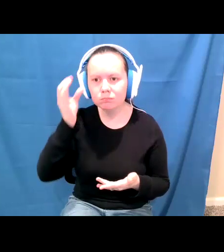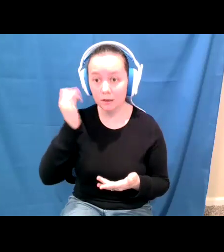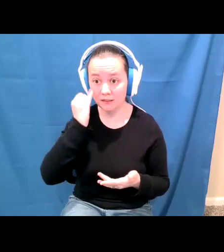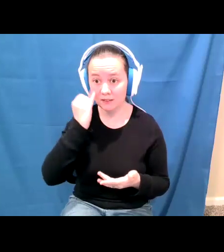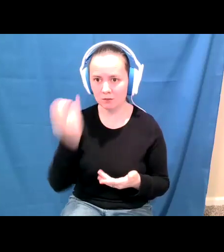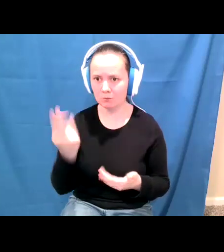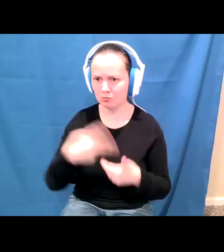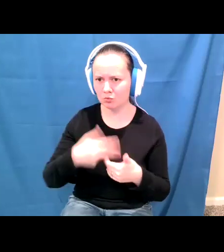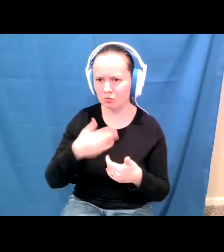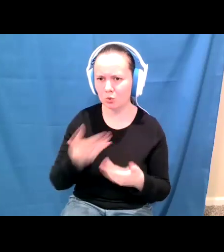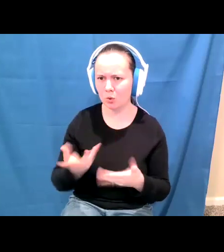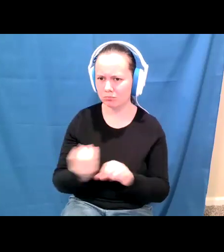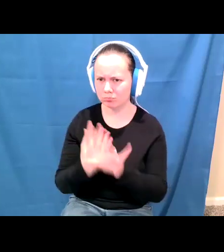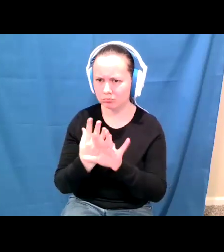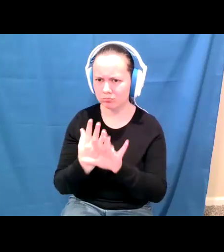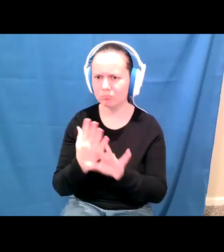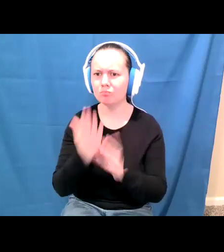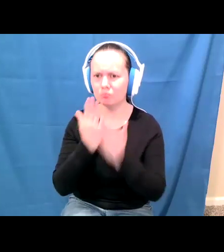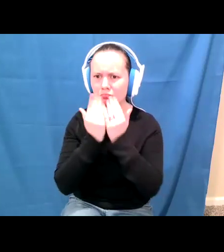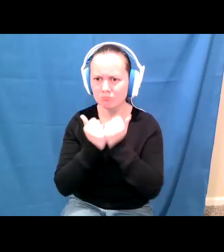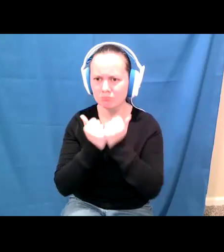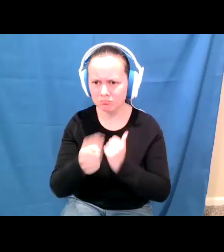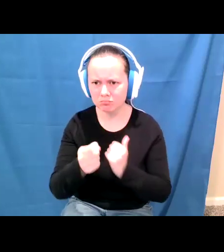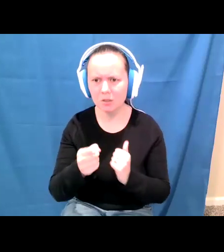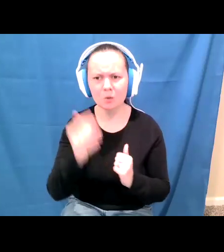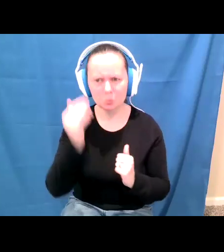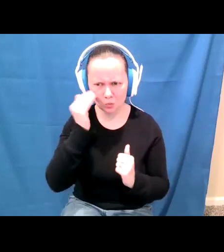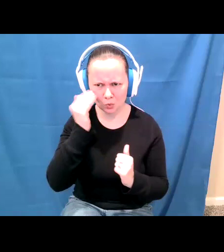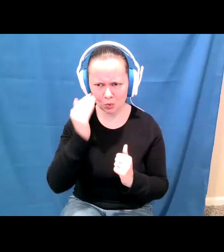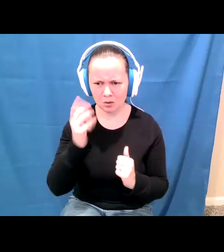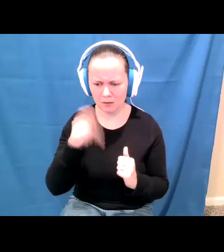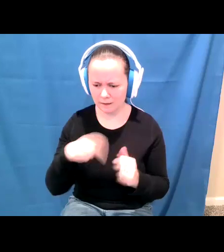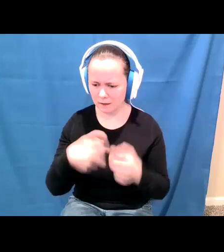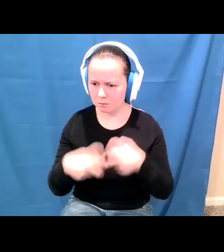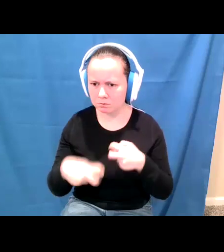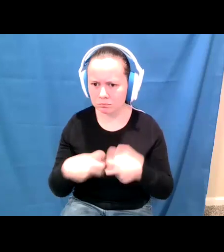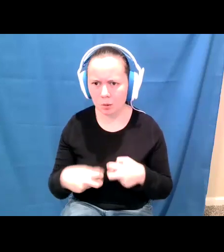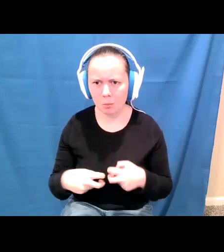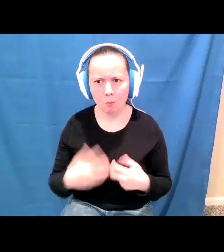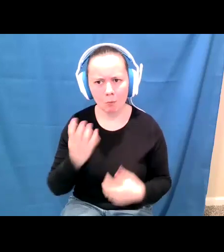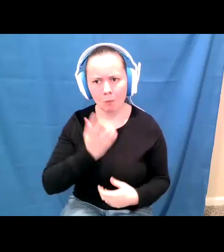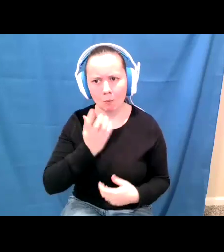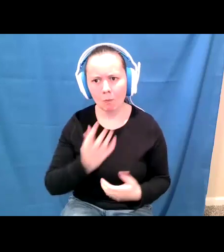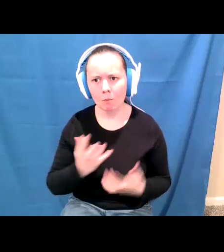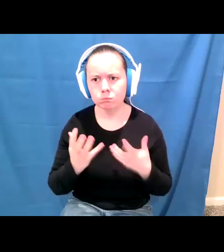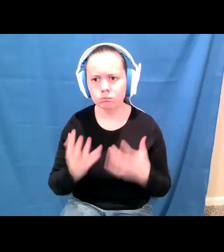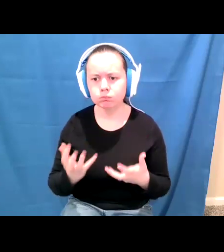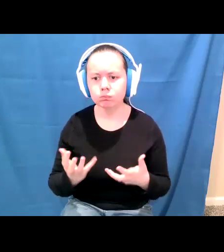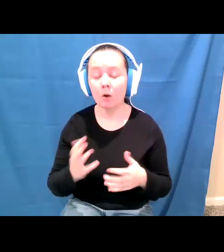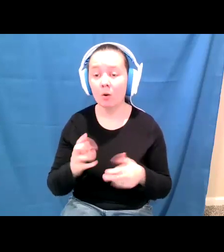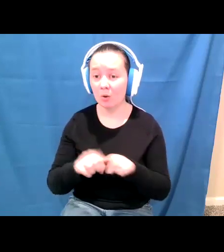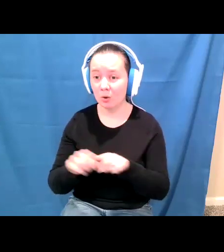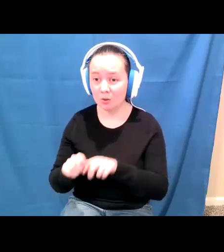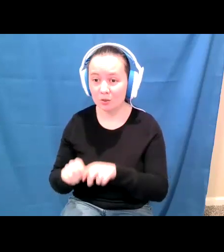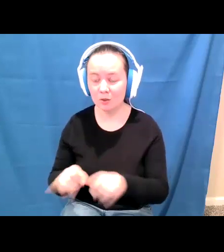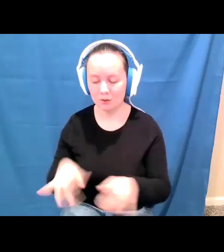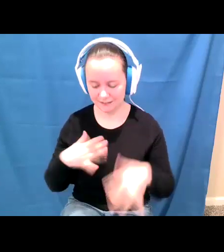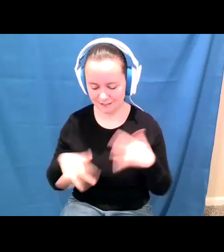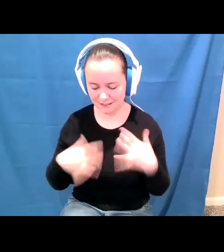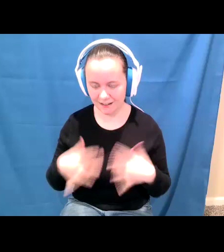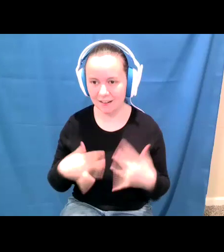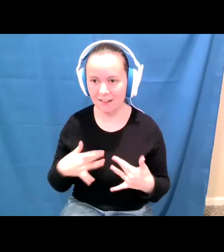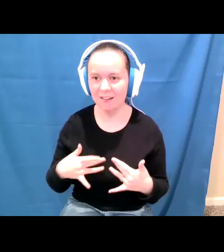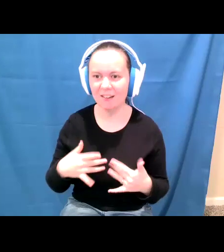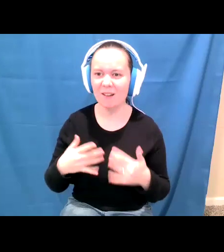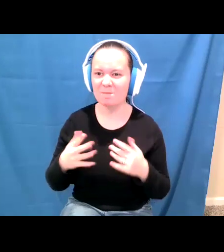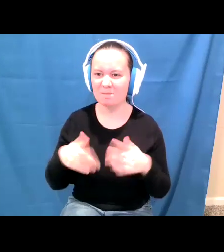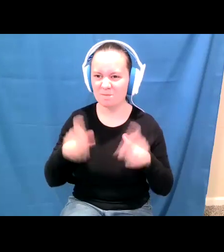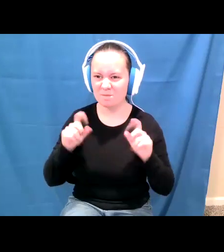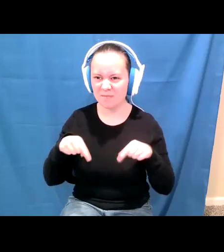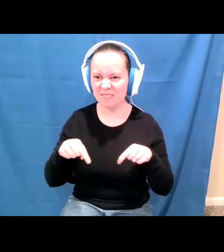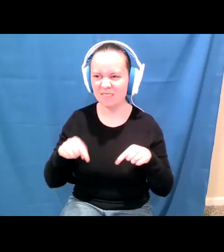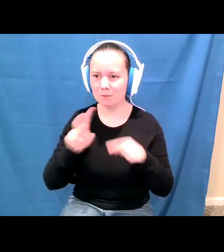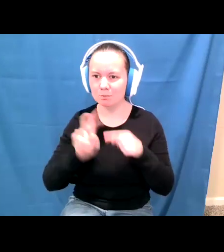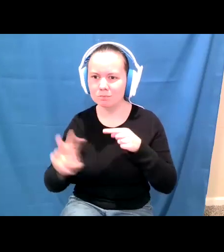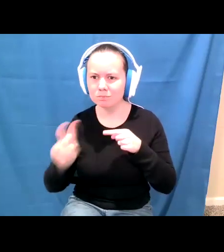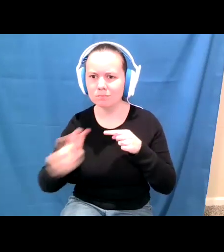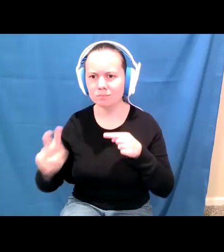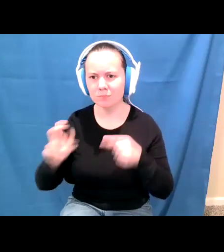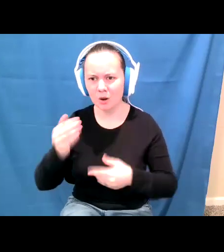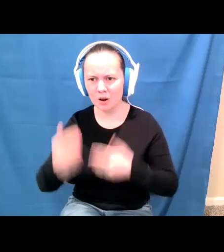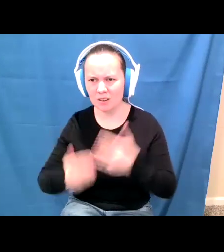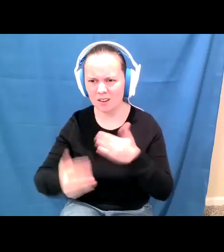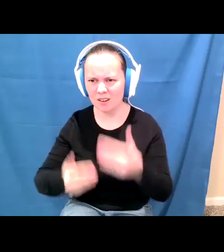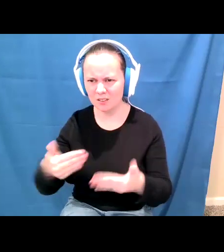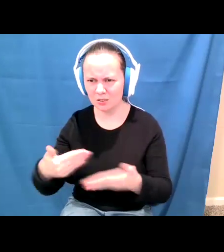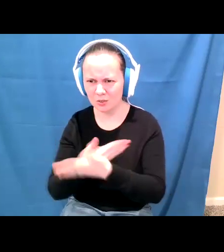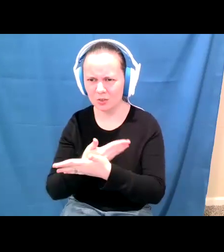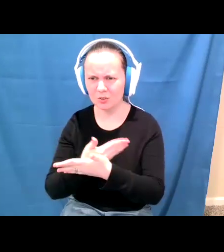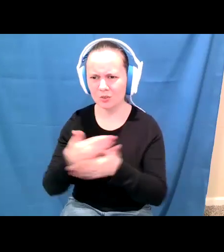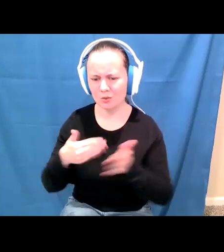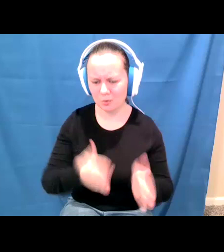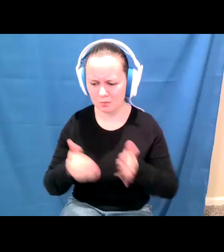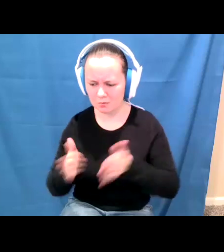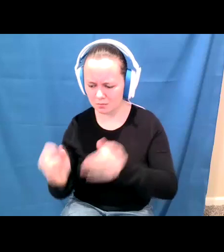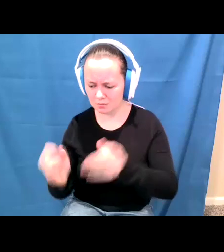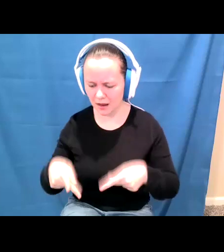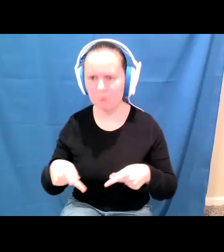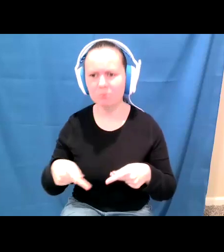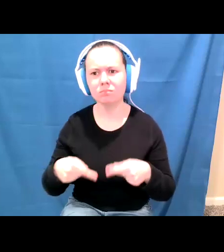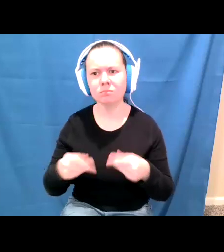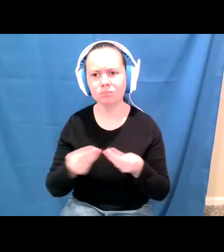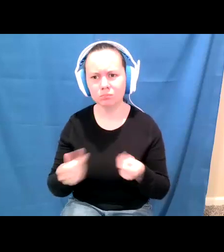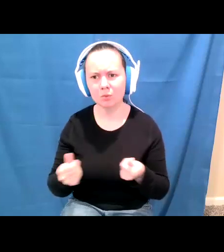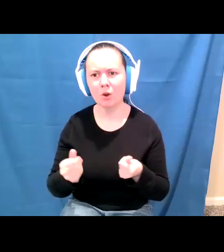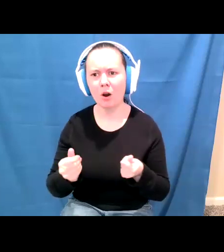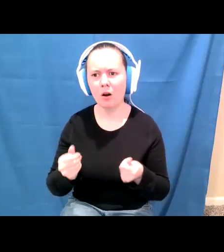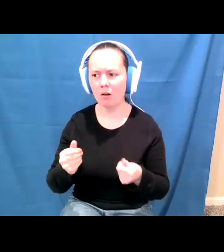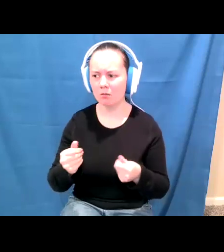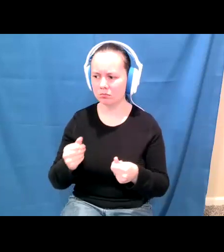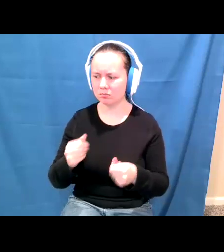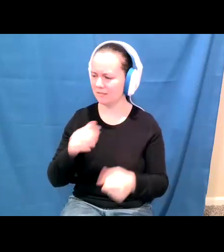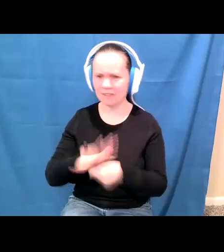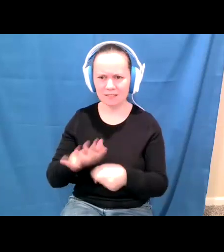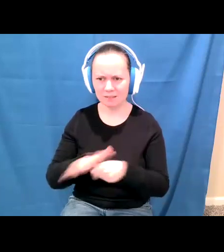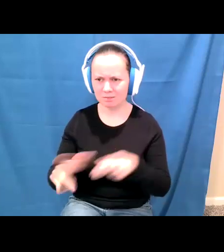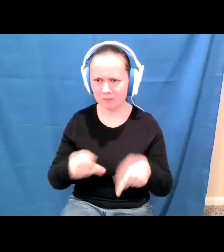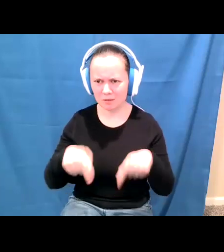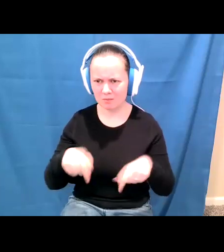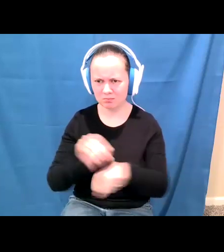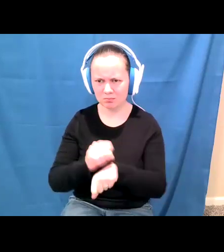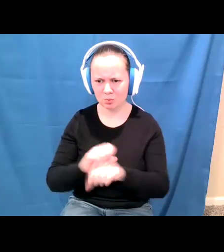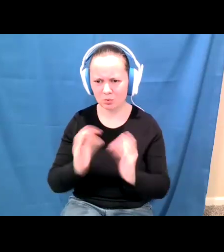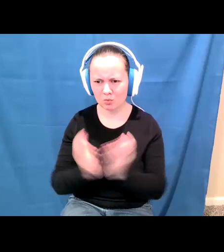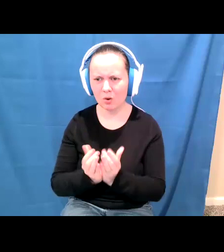you care about this, and you know how intractable these problems are at some point, and also how ratifying and exciting this is, to try to forge more paths to solve some of these challenges would start with ensuring sufficient direct care workforce, and extend to all the different parts of the ecosystem